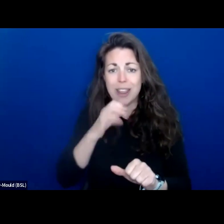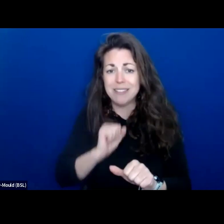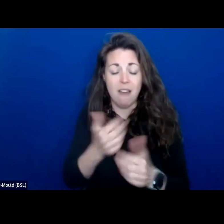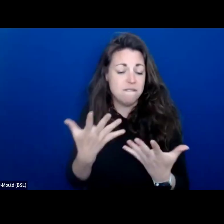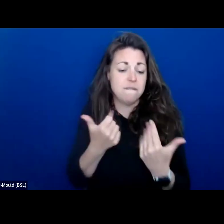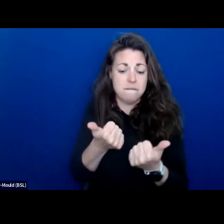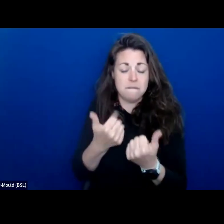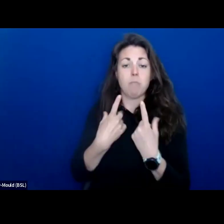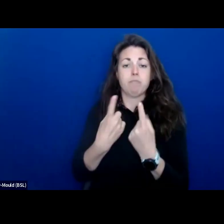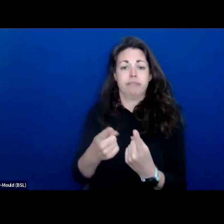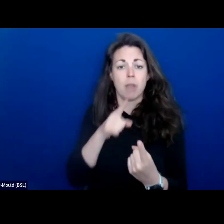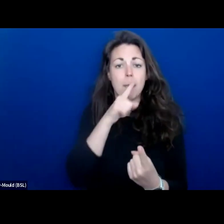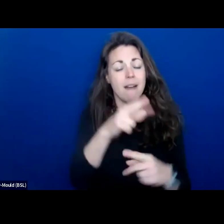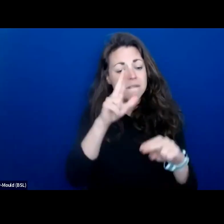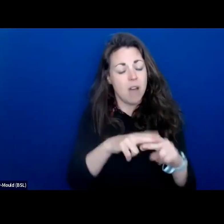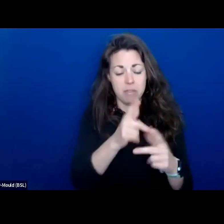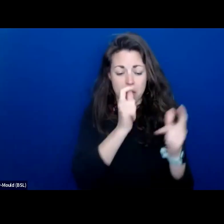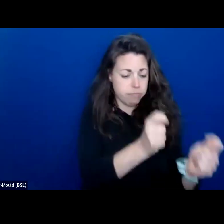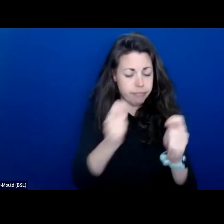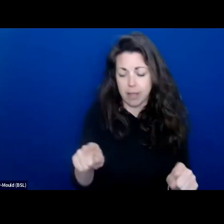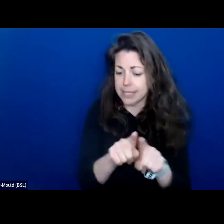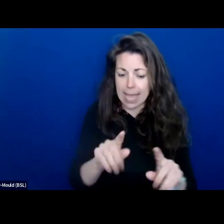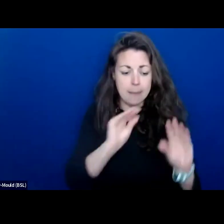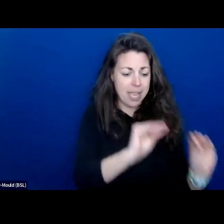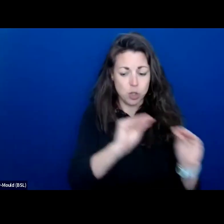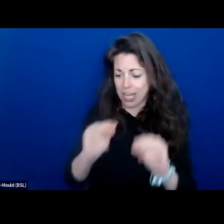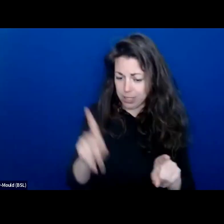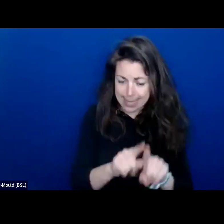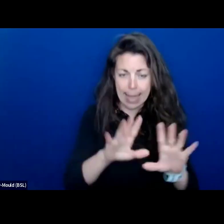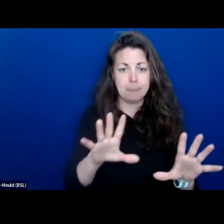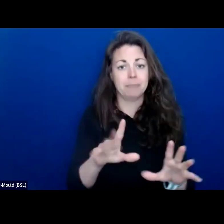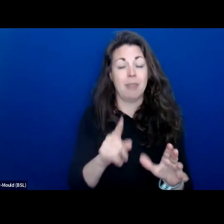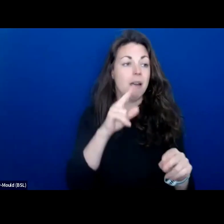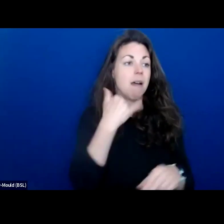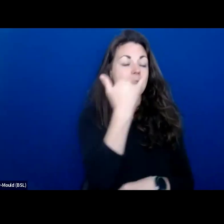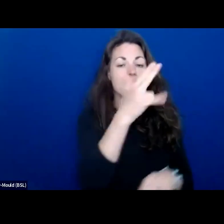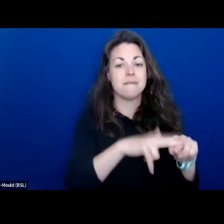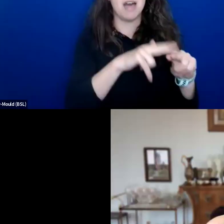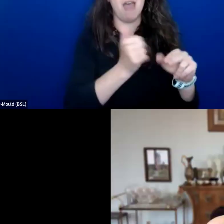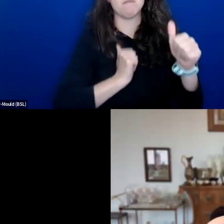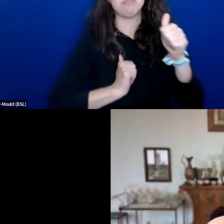thing was education. And he was proud. He was proud, and I think that also got me off